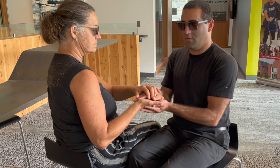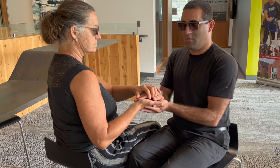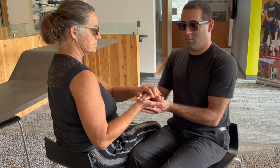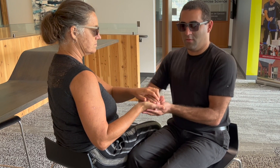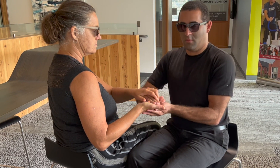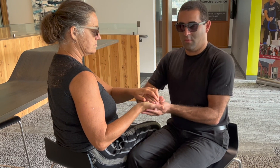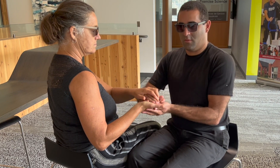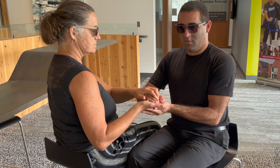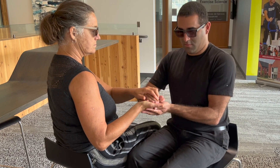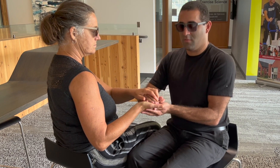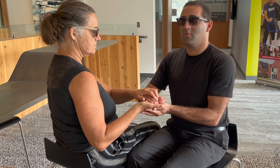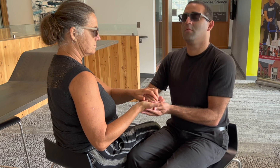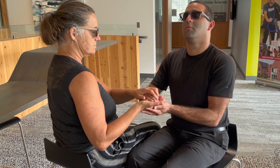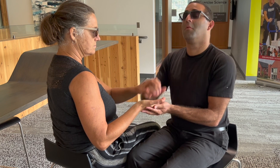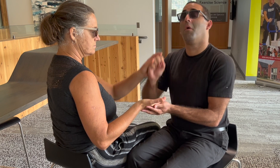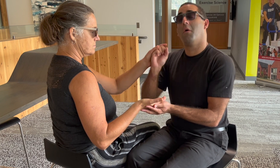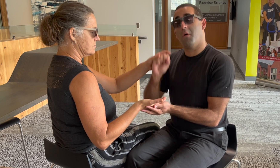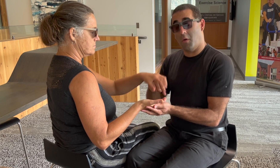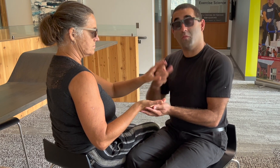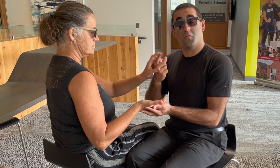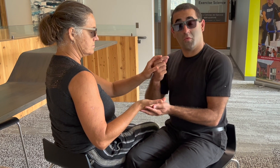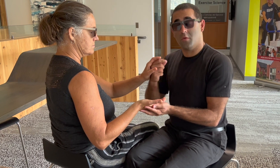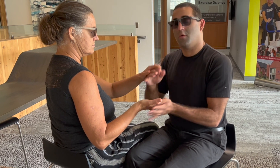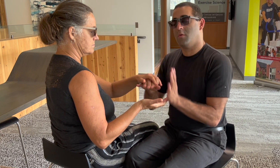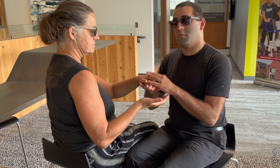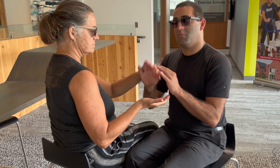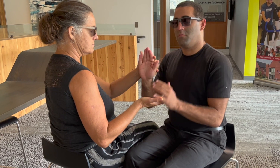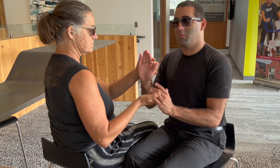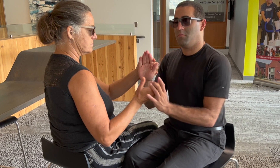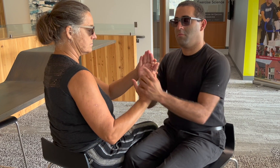You can also change the orientation of your hands to be upright like this.